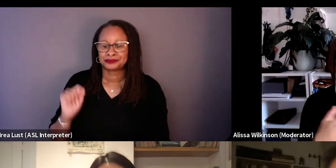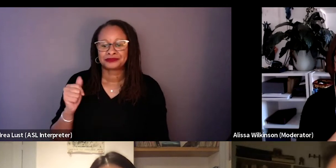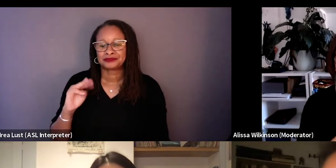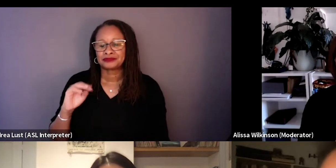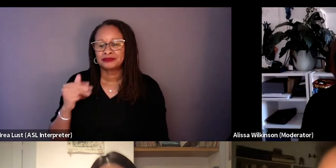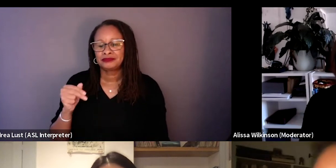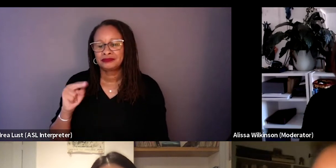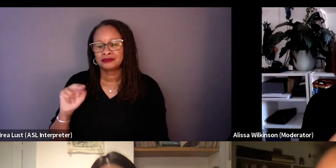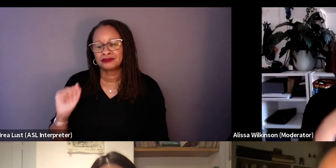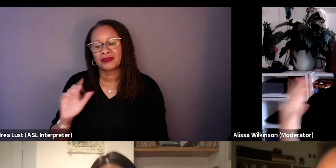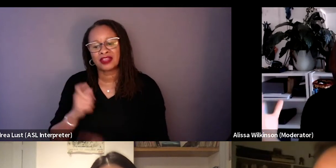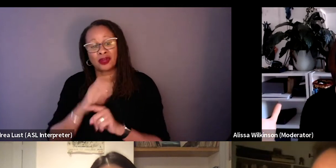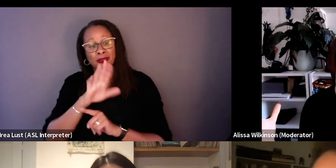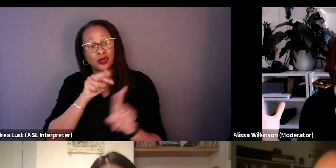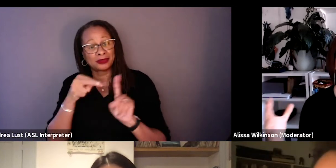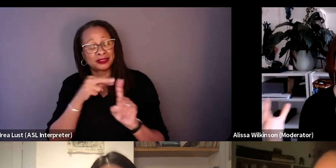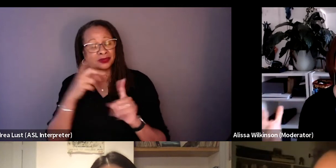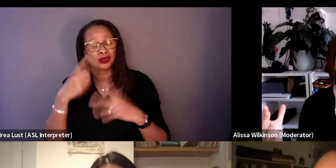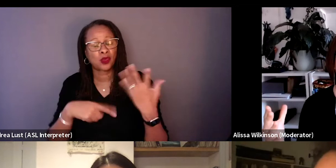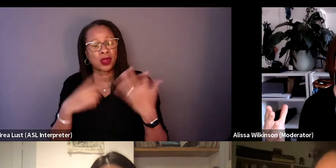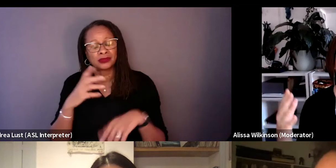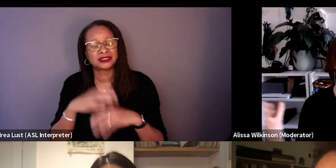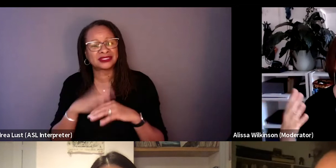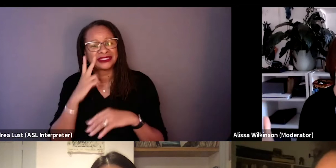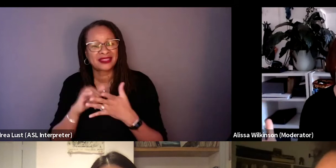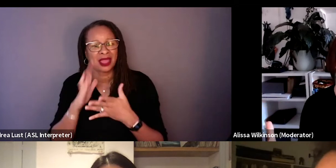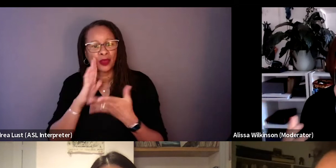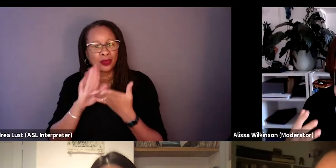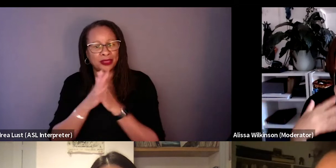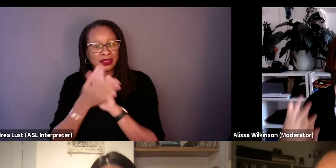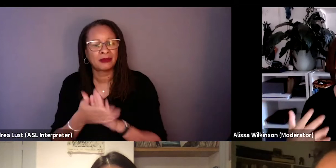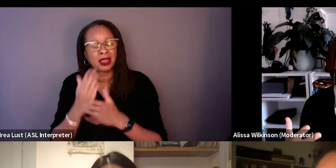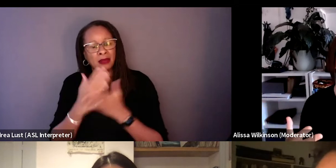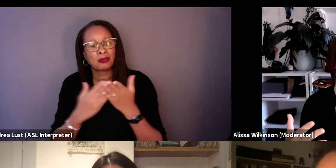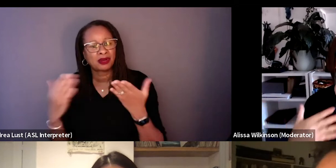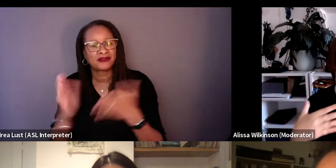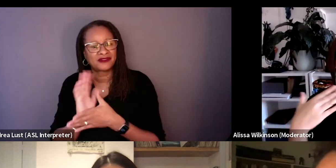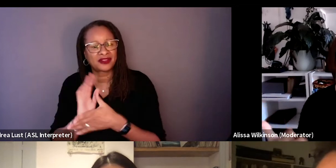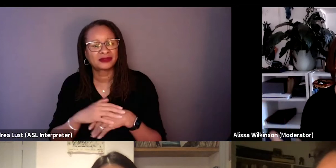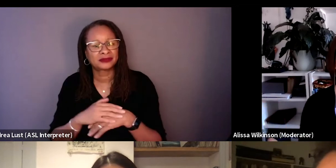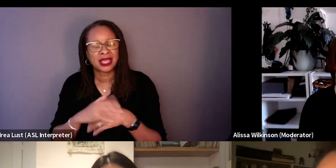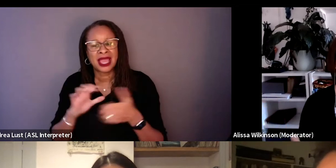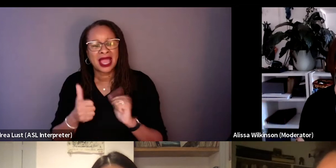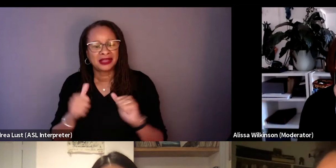what was sort of seeing that that was going to be part of the film? What was that like, and sort of how do you move forward